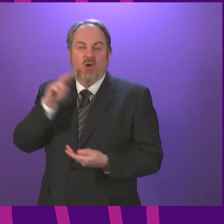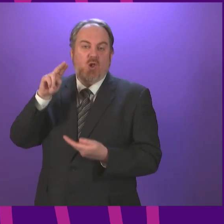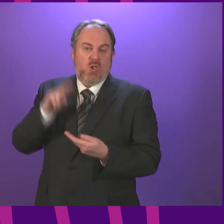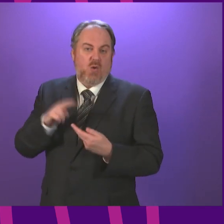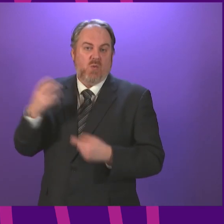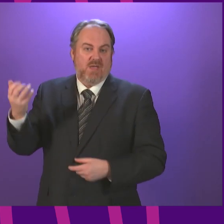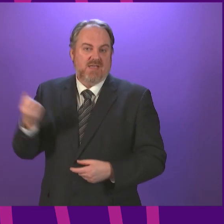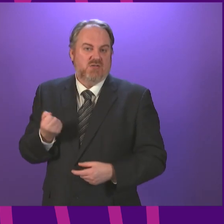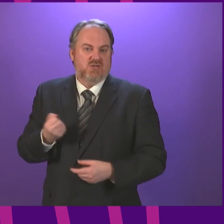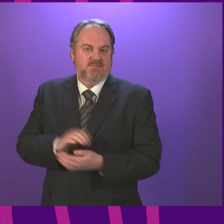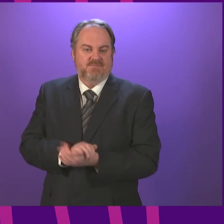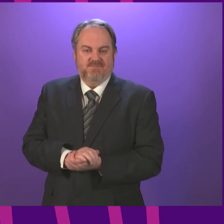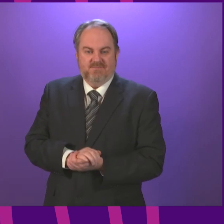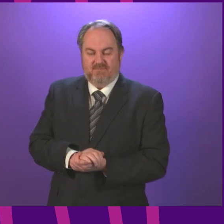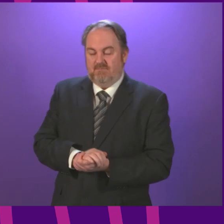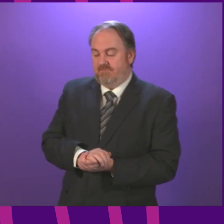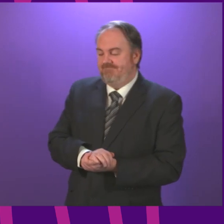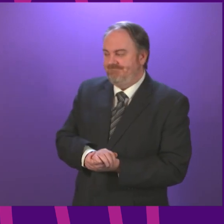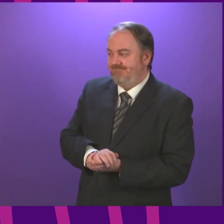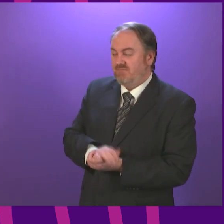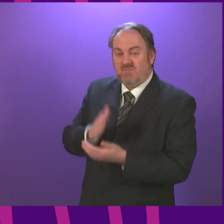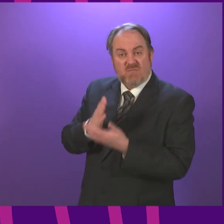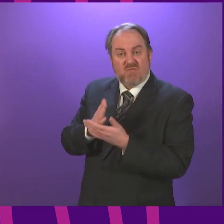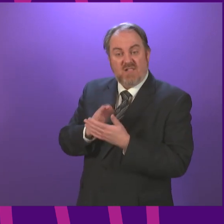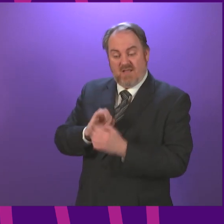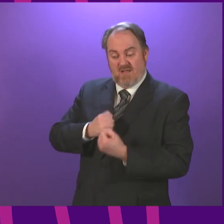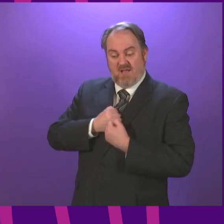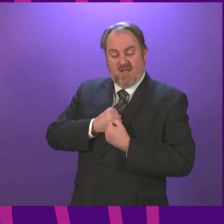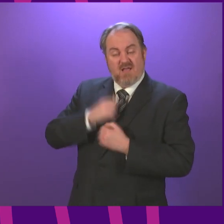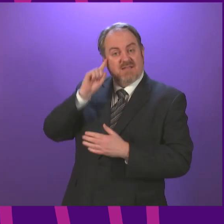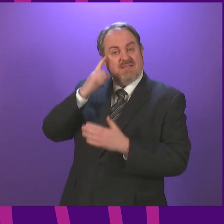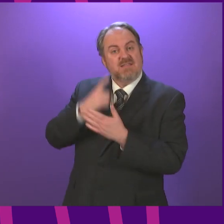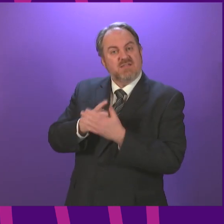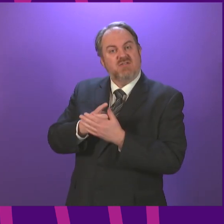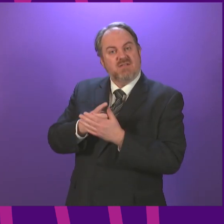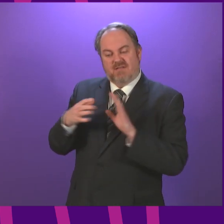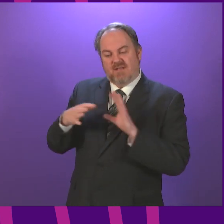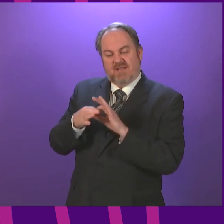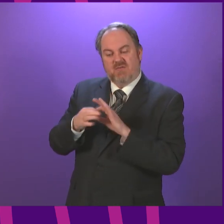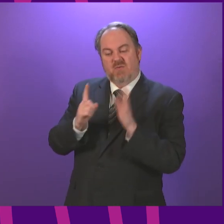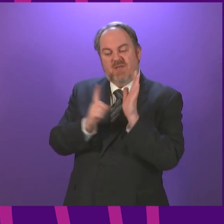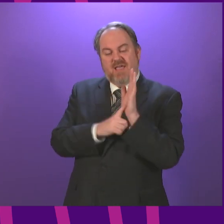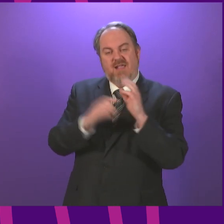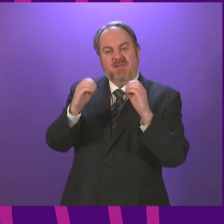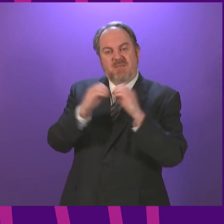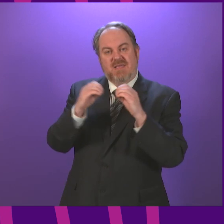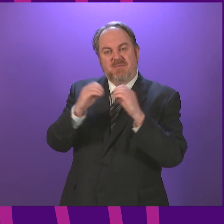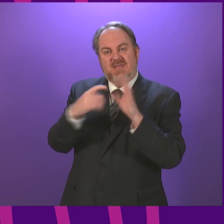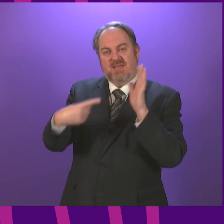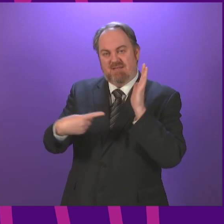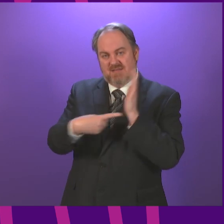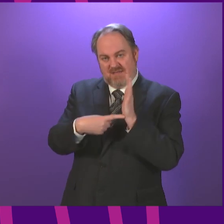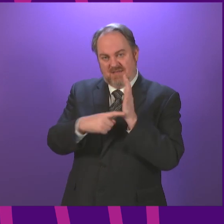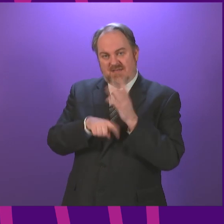to young buyers and low earners? The First Minister: We have taken the right decision on LBTT for the Scottish housing market. For example, in the latest three-month period, which was